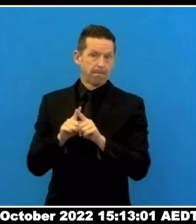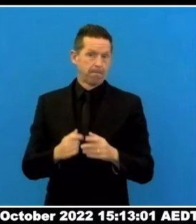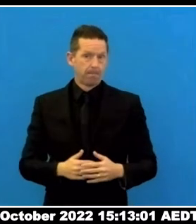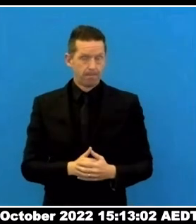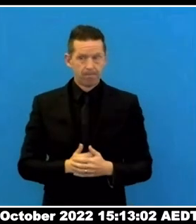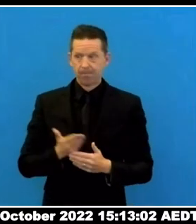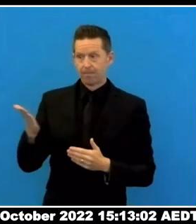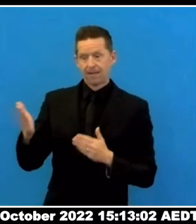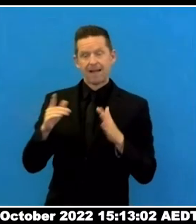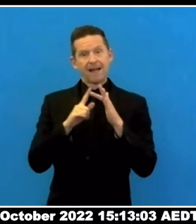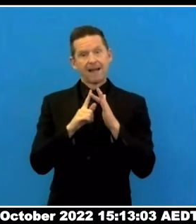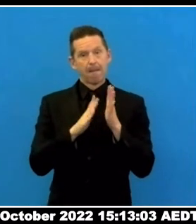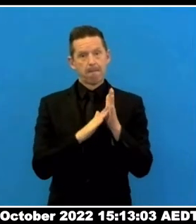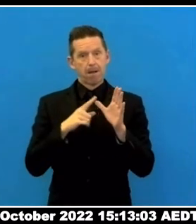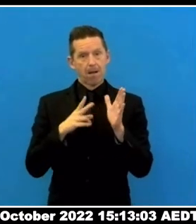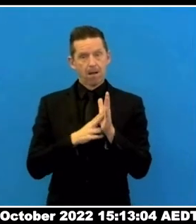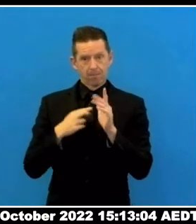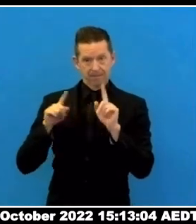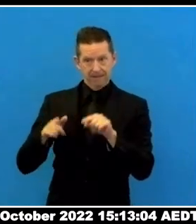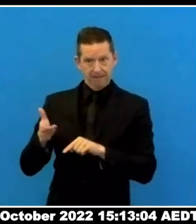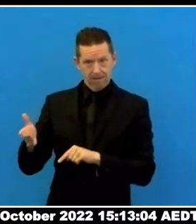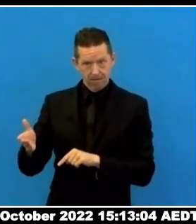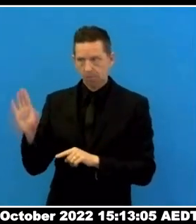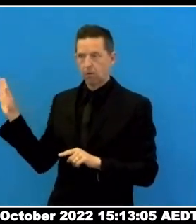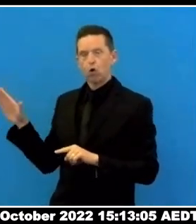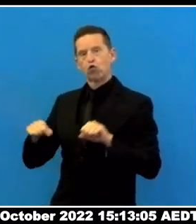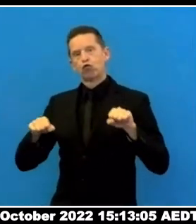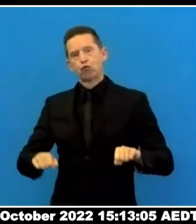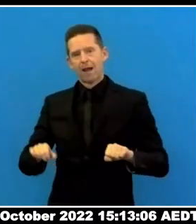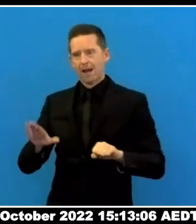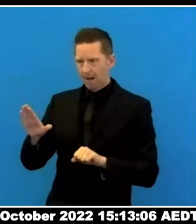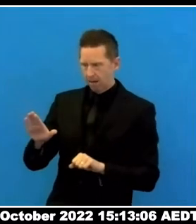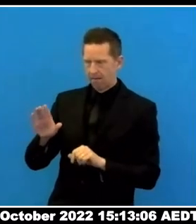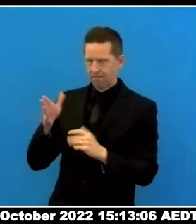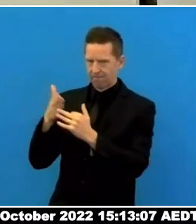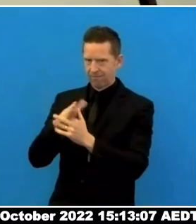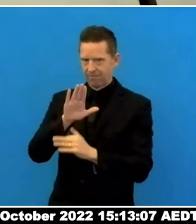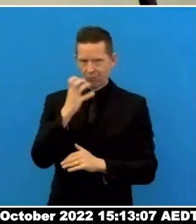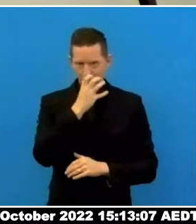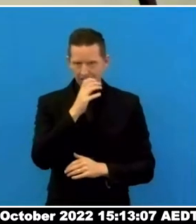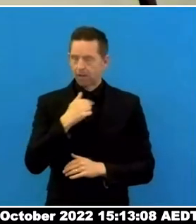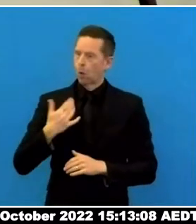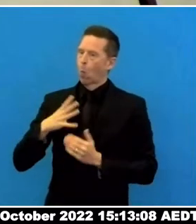Eman, may I start with you. Just before you start, may I welcome you to the Royal Commission.